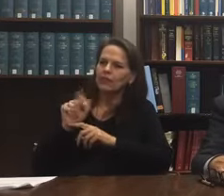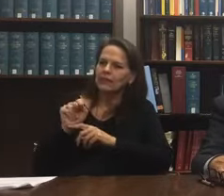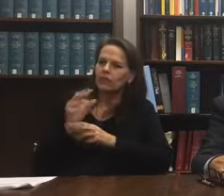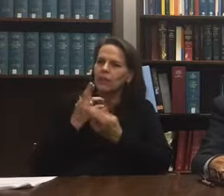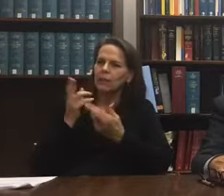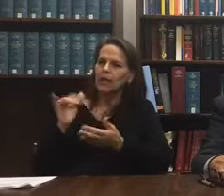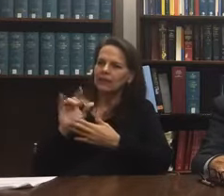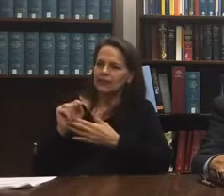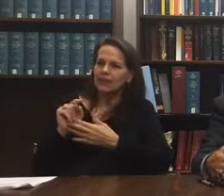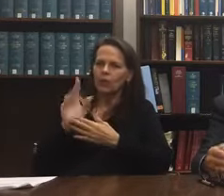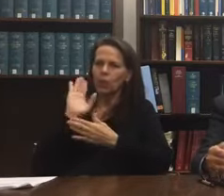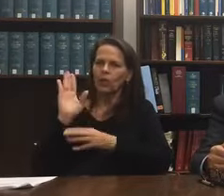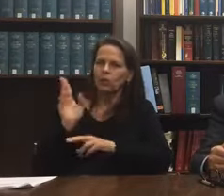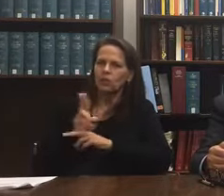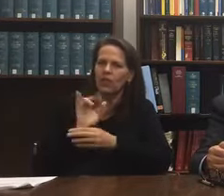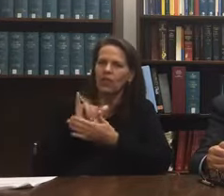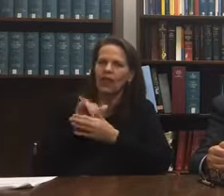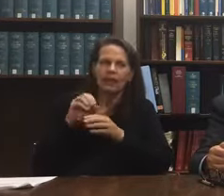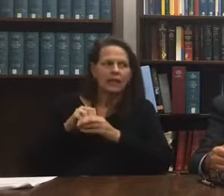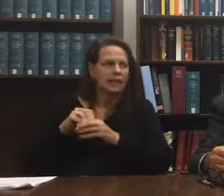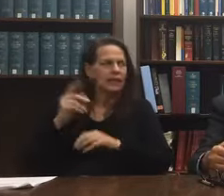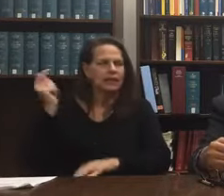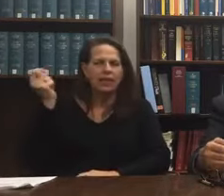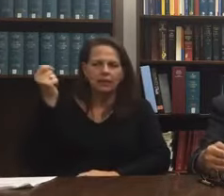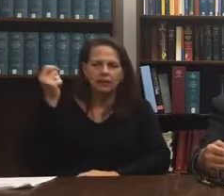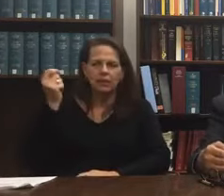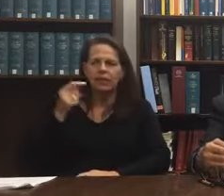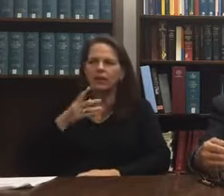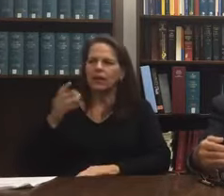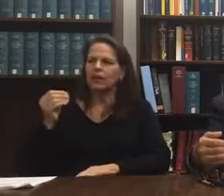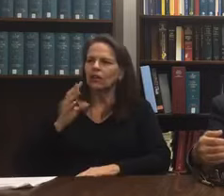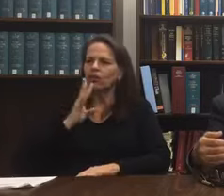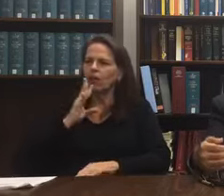testimony where you could read them into the record or talk about you know my